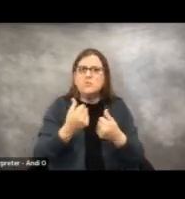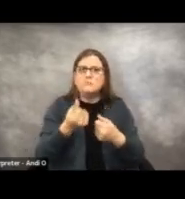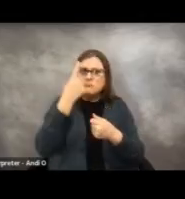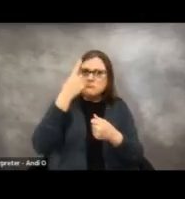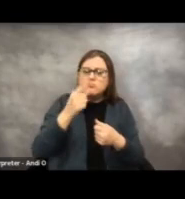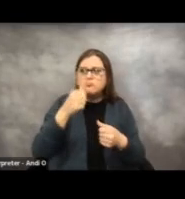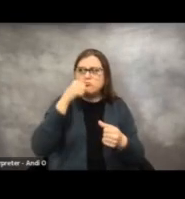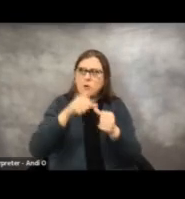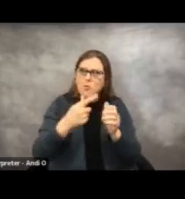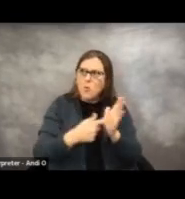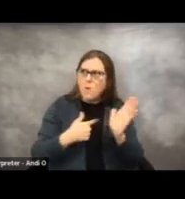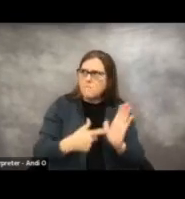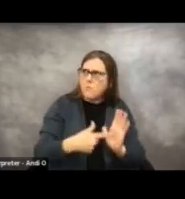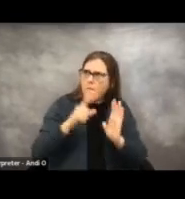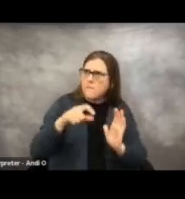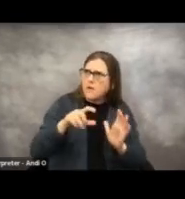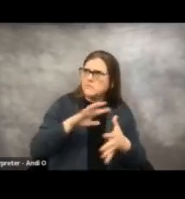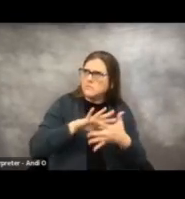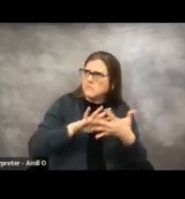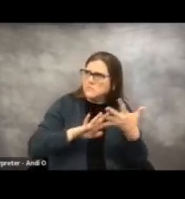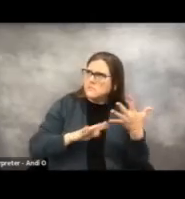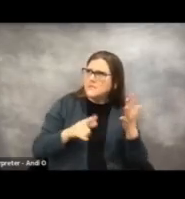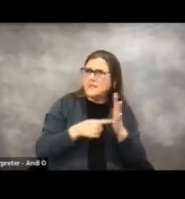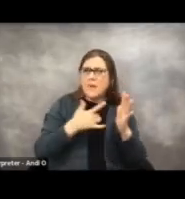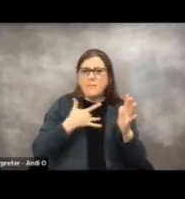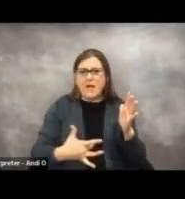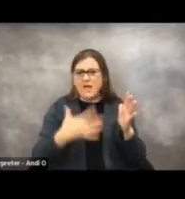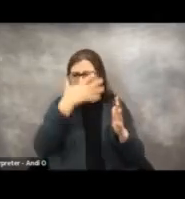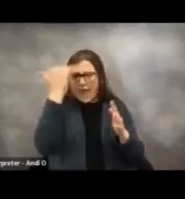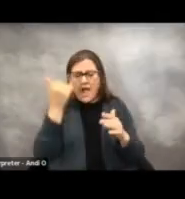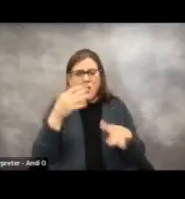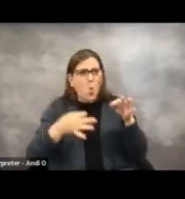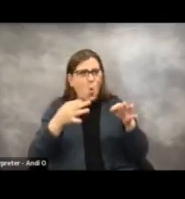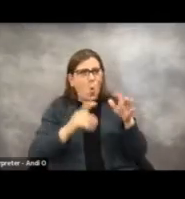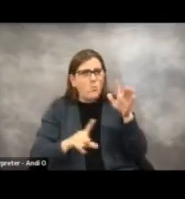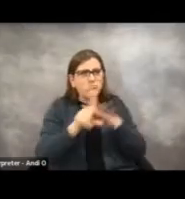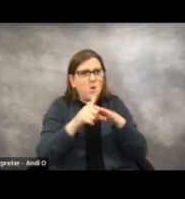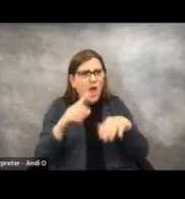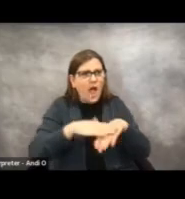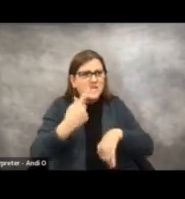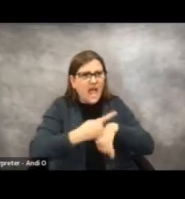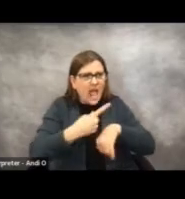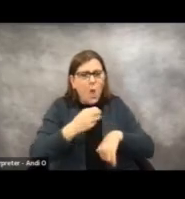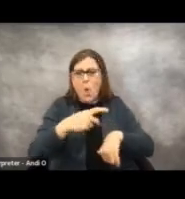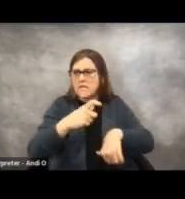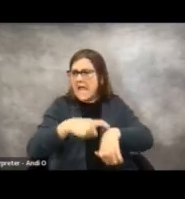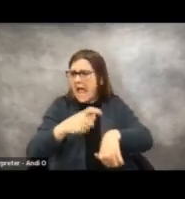welfare system. They may forget court dates, lose track of time, arrive late to meetings, or